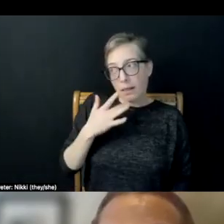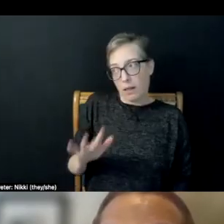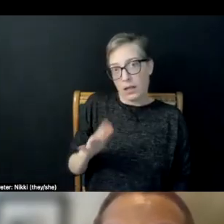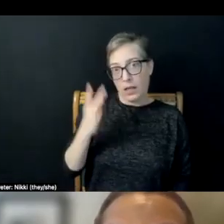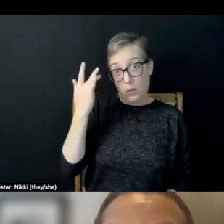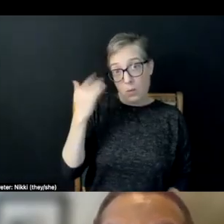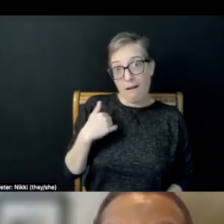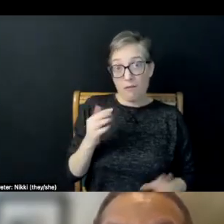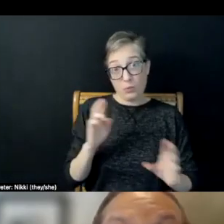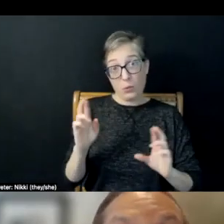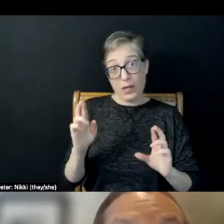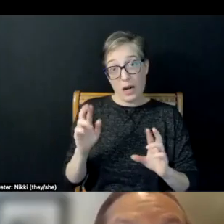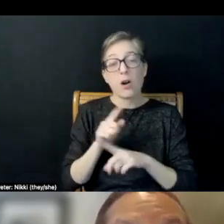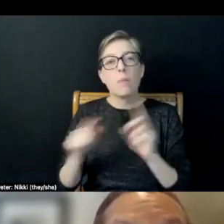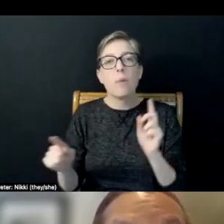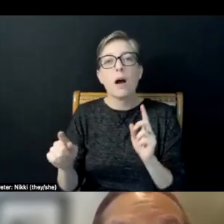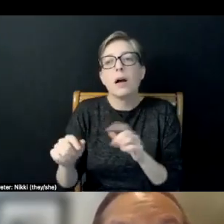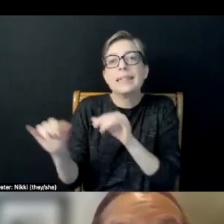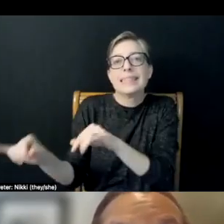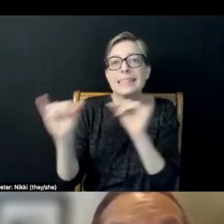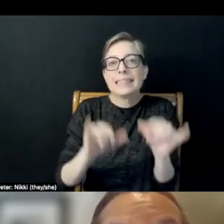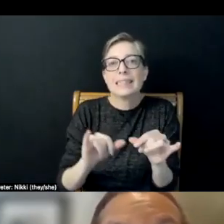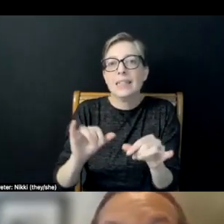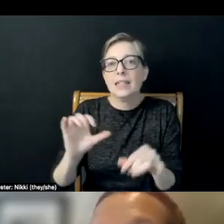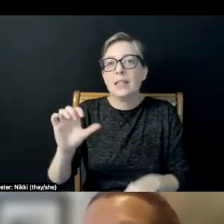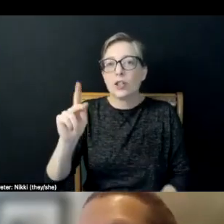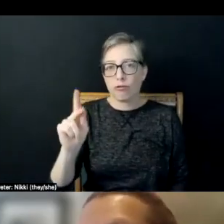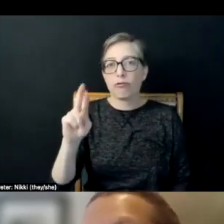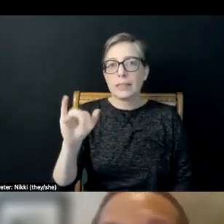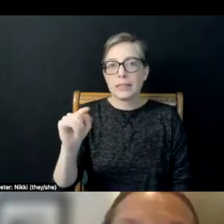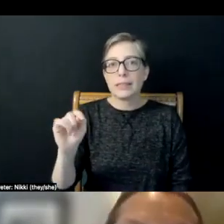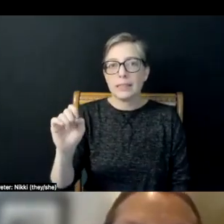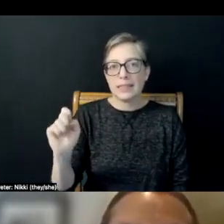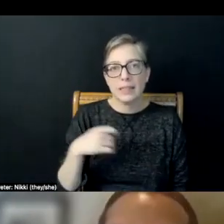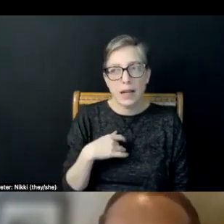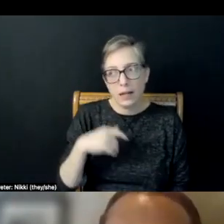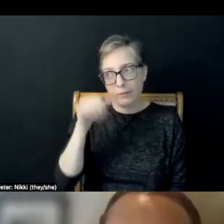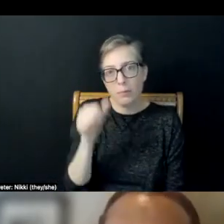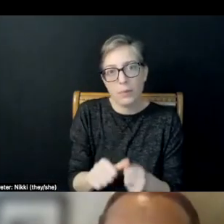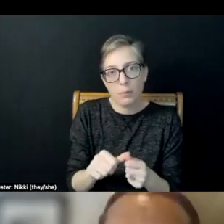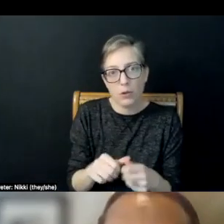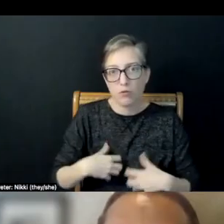like Kristie, I remember the rage that I felt, I remember calling my wife because she actually wasn't at the hospital at the time